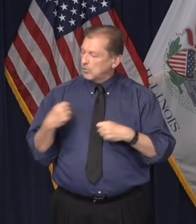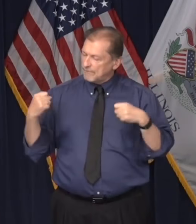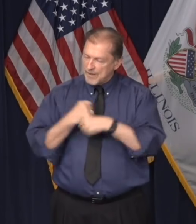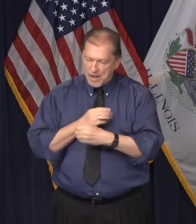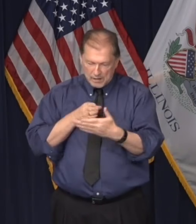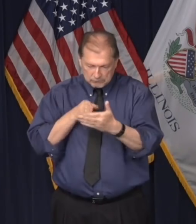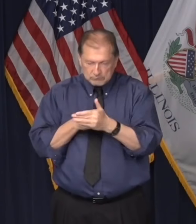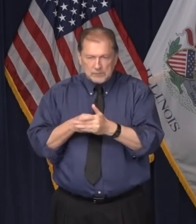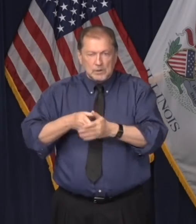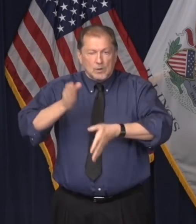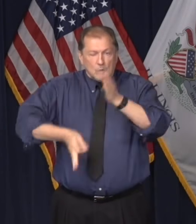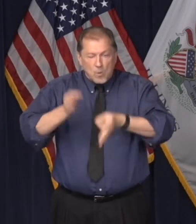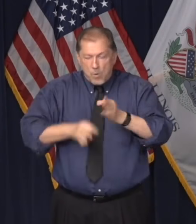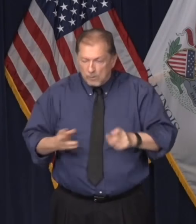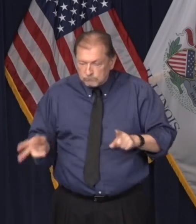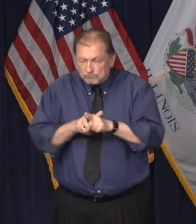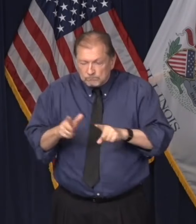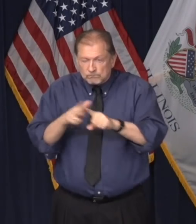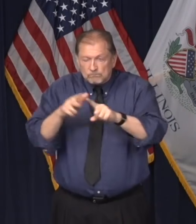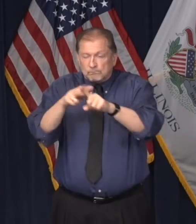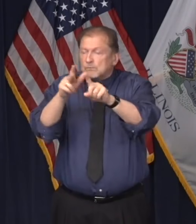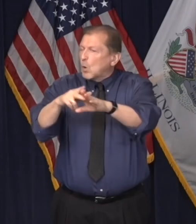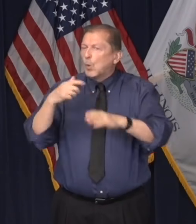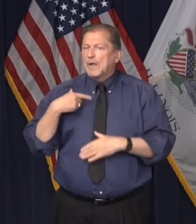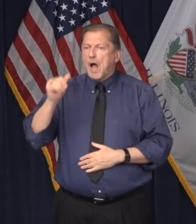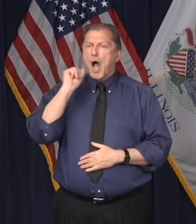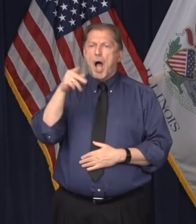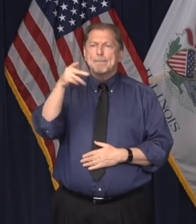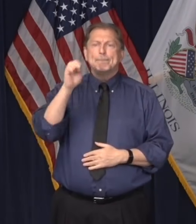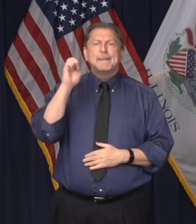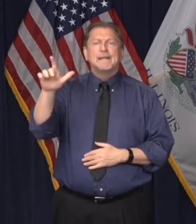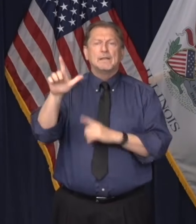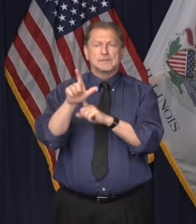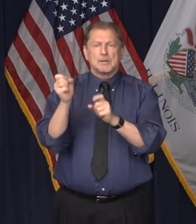TIME AND I WILL FIGHT THIS LEGAL BATTLE TO THE FURTHEST EXTENT